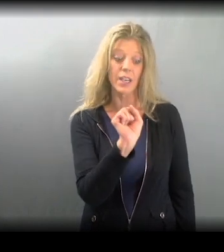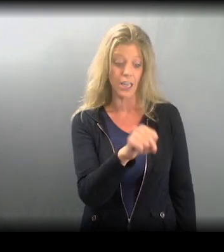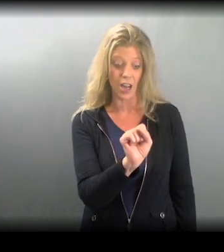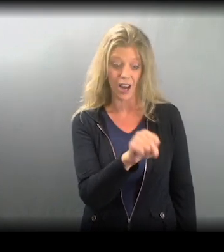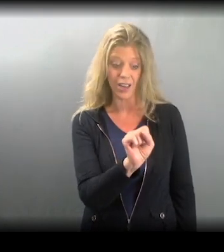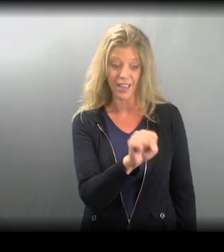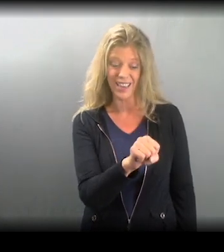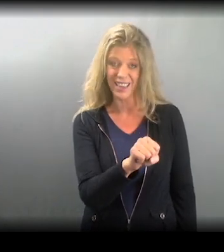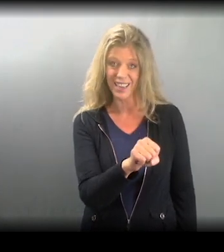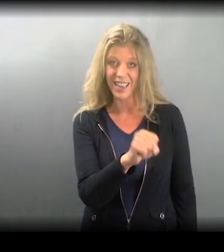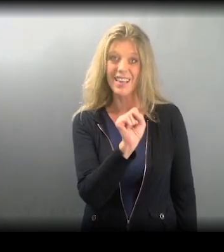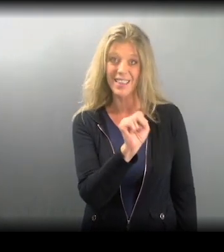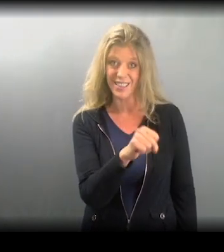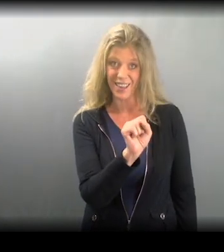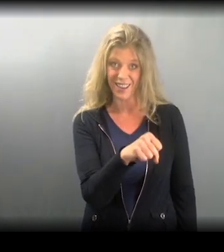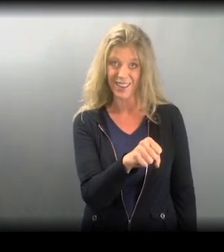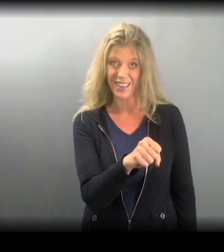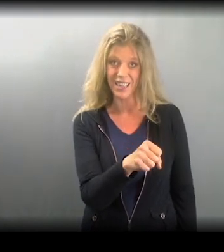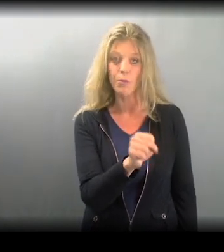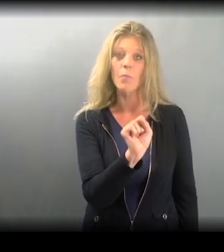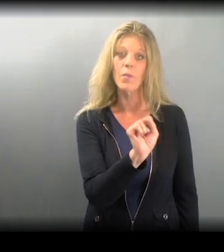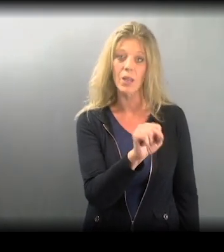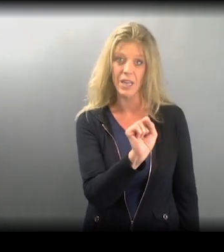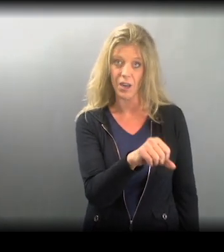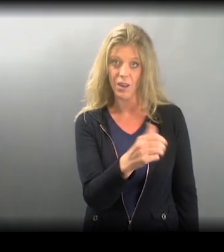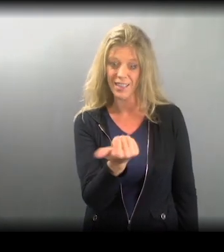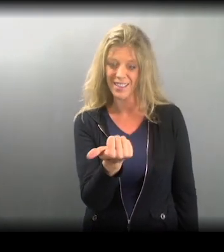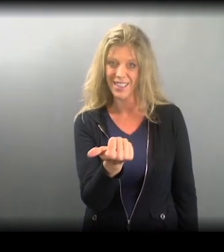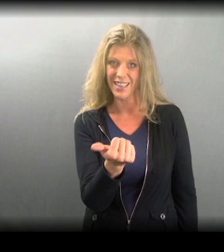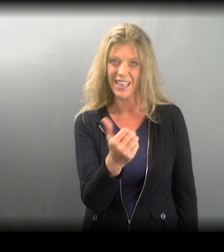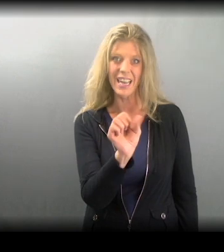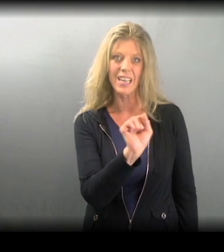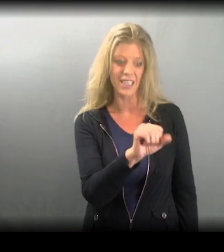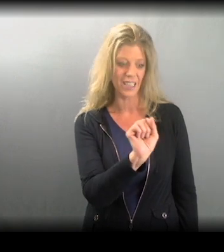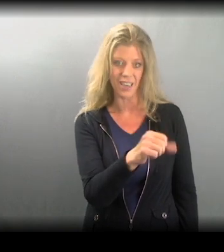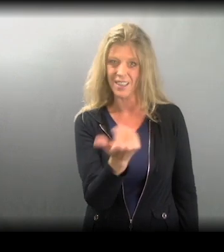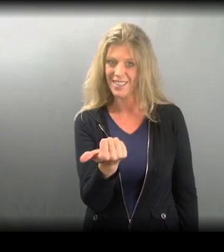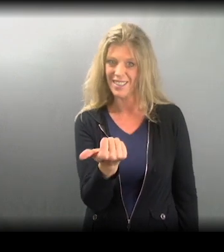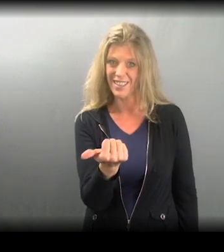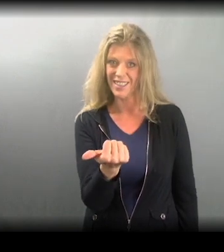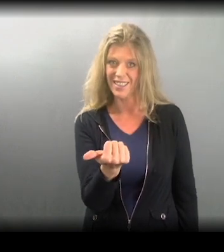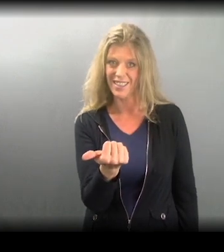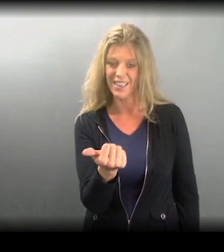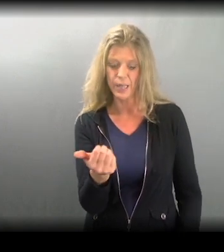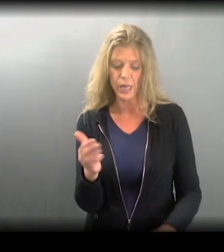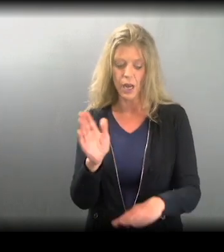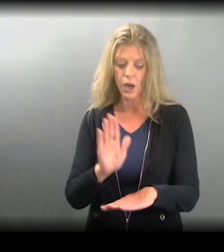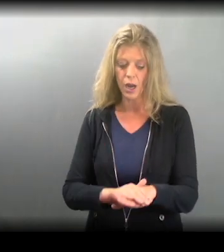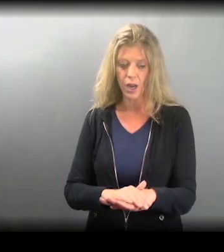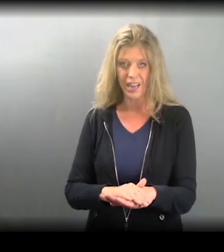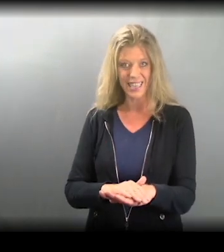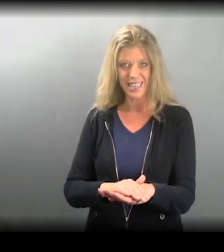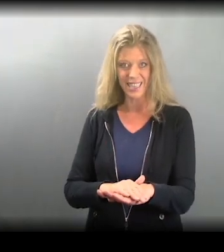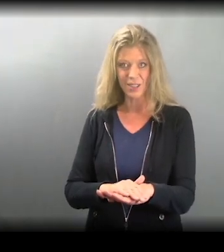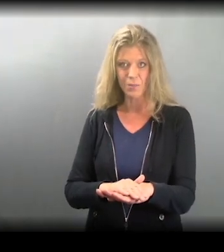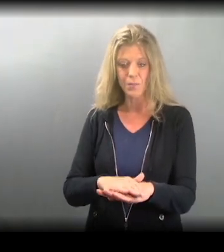KNOCK KNOCKS ON